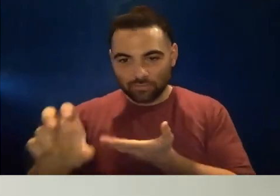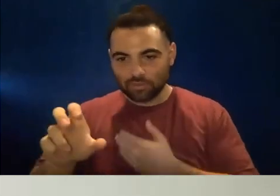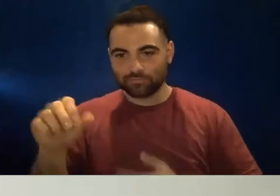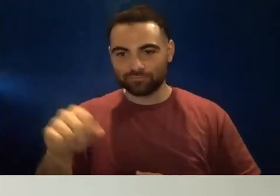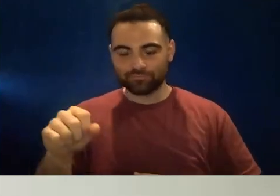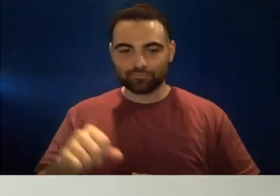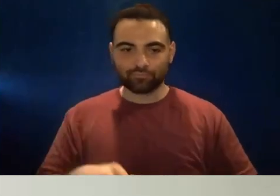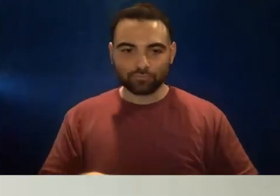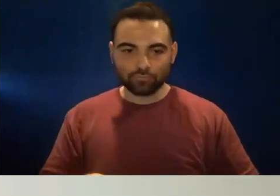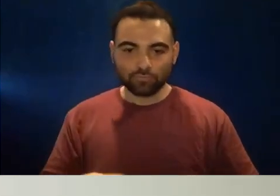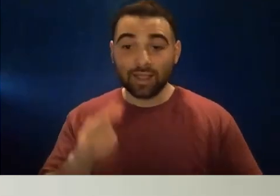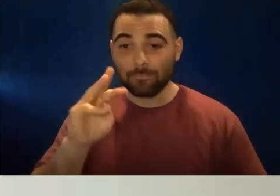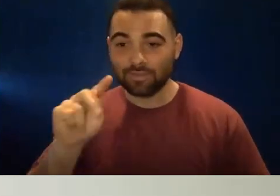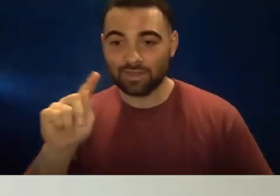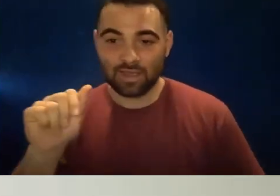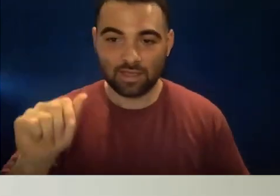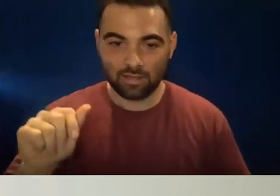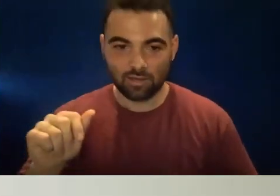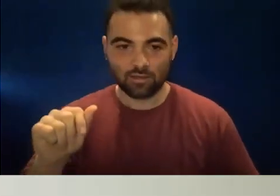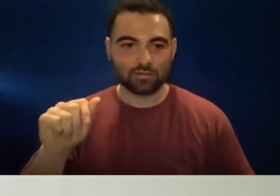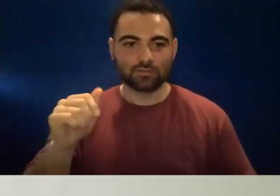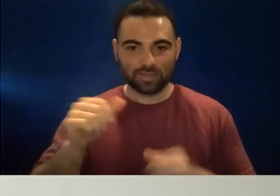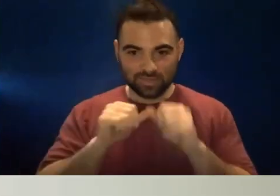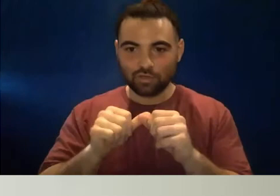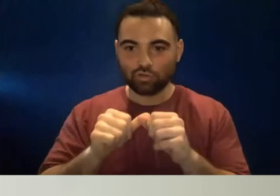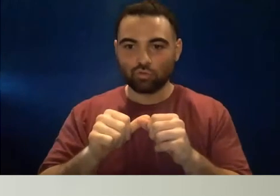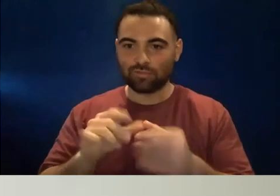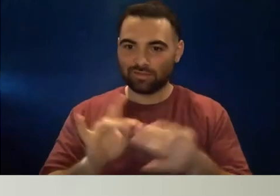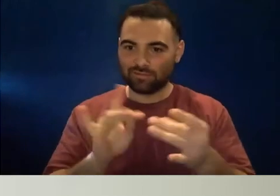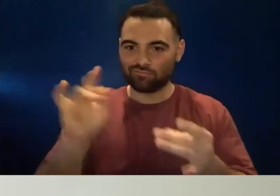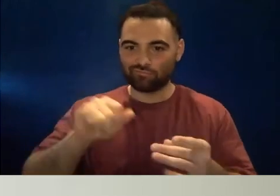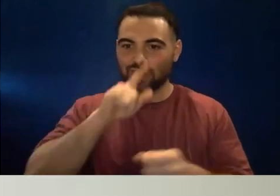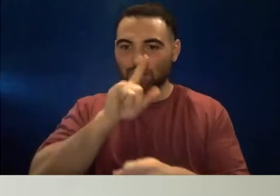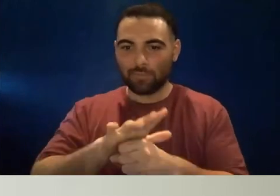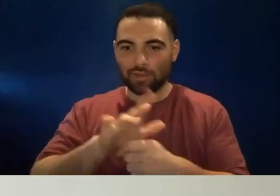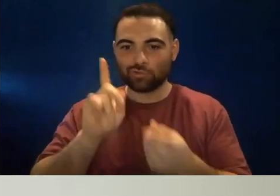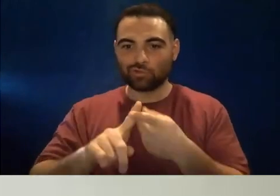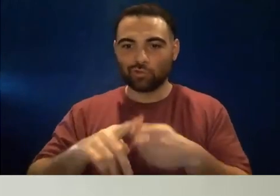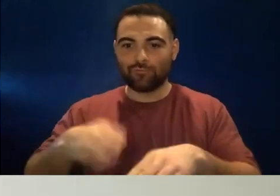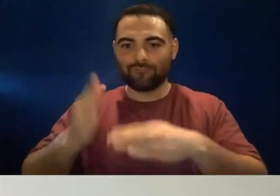and the MTA continues to say that they're committed to finishing these 70 stations